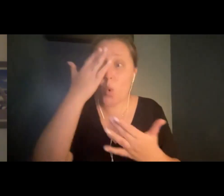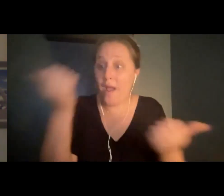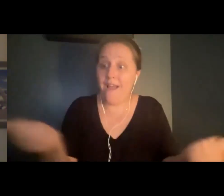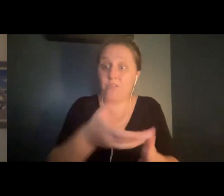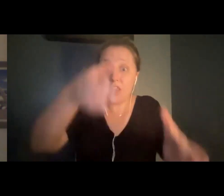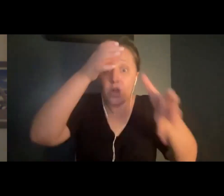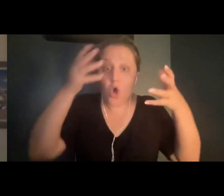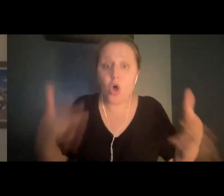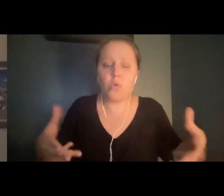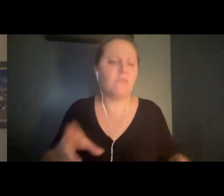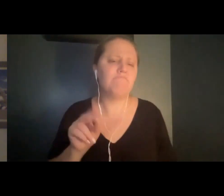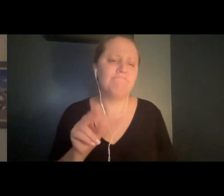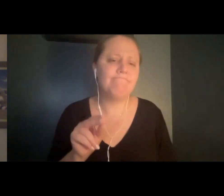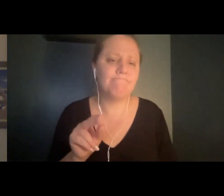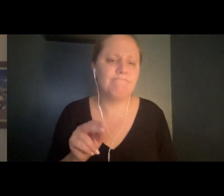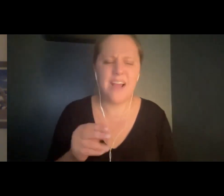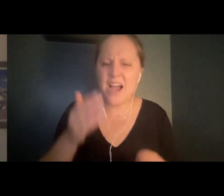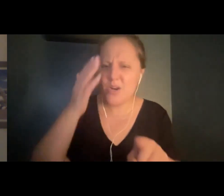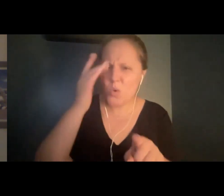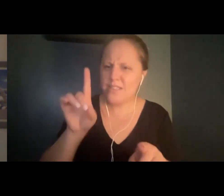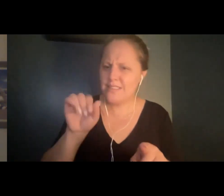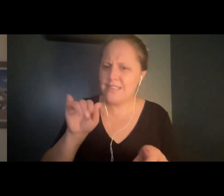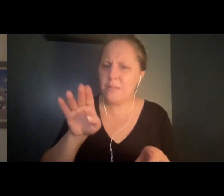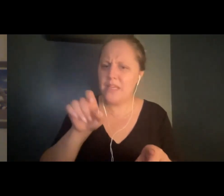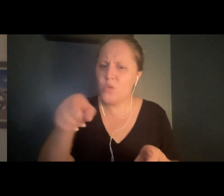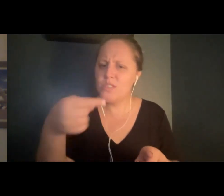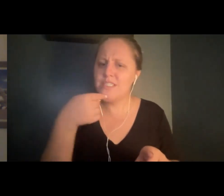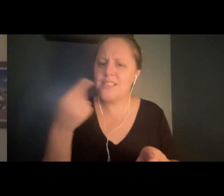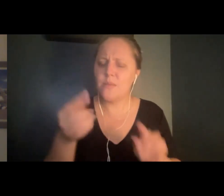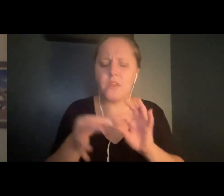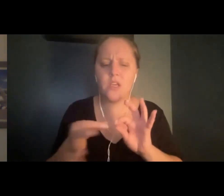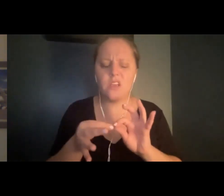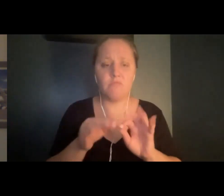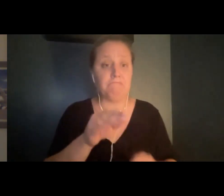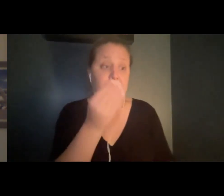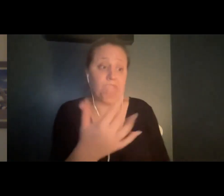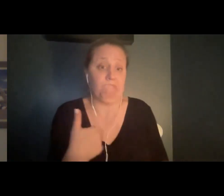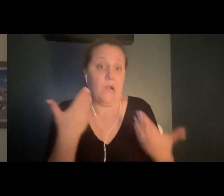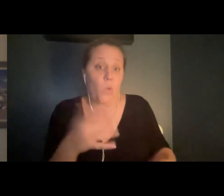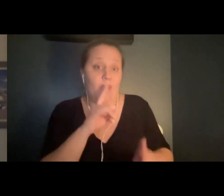I know, I think it might have been Debbie that even when you were speaking at one point was saying "hey I don't know the answer to this but this might be a good